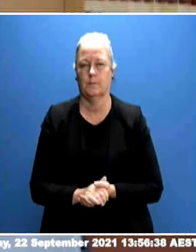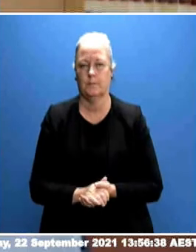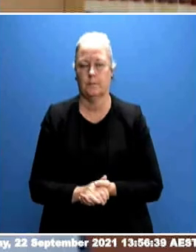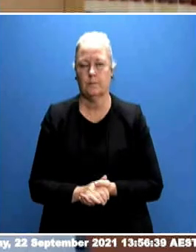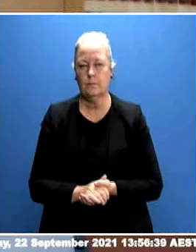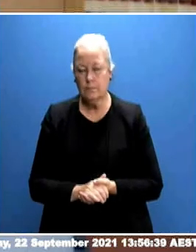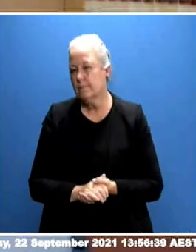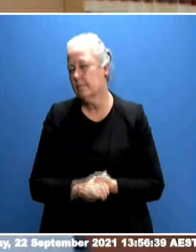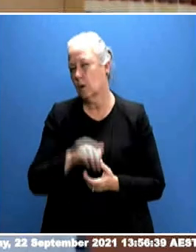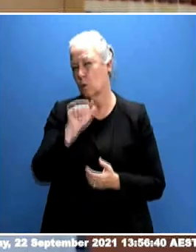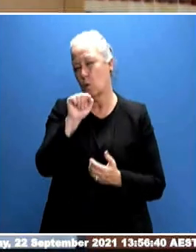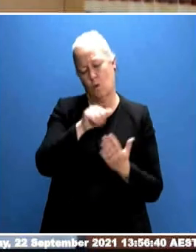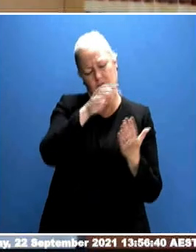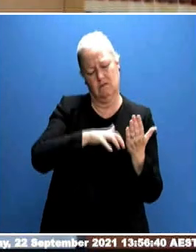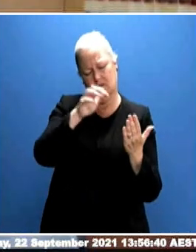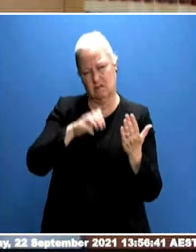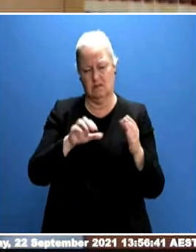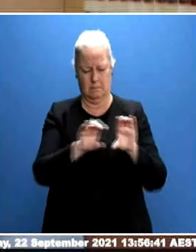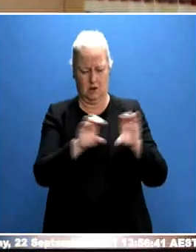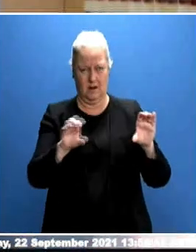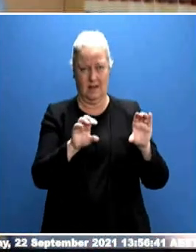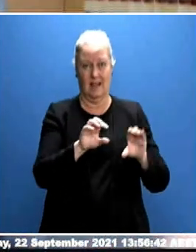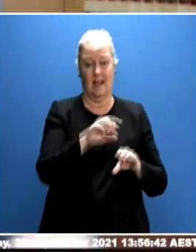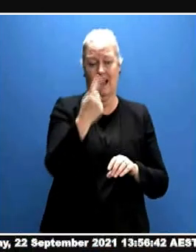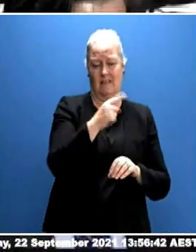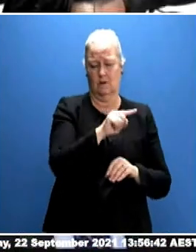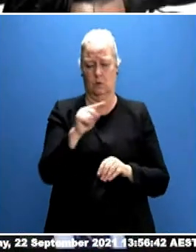In your statement at paragraphs 11 to 17 you map out this